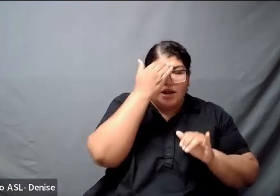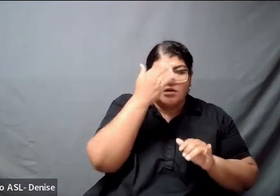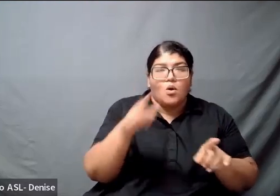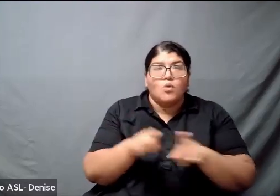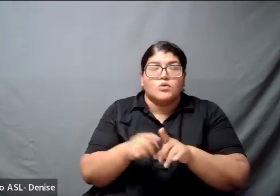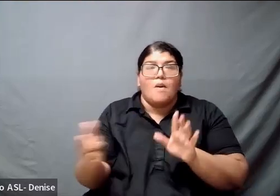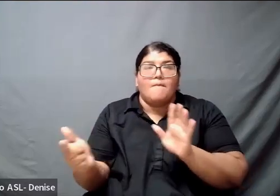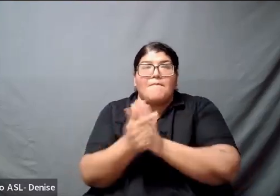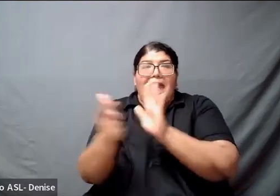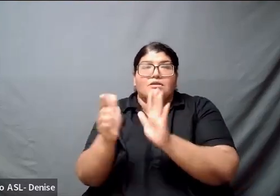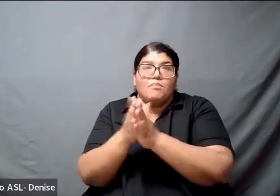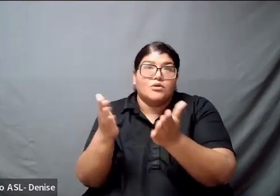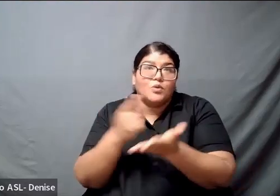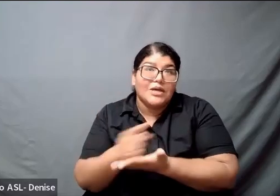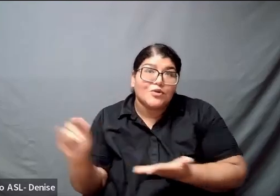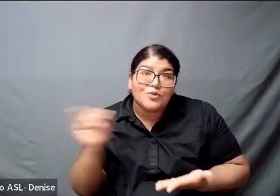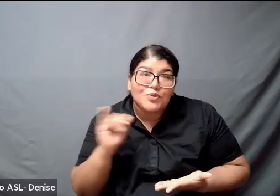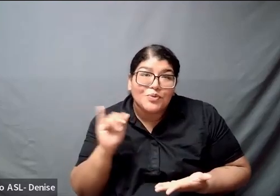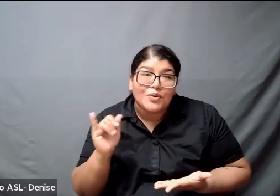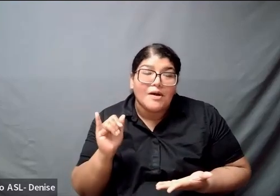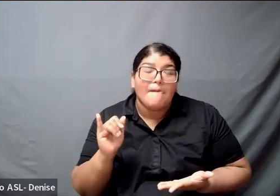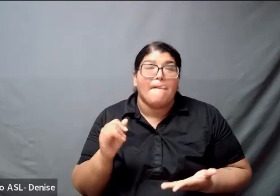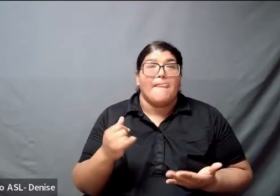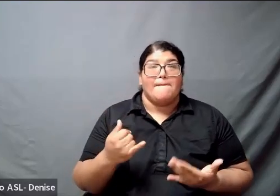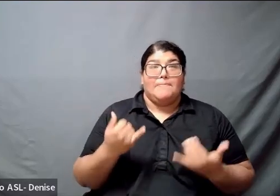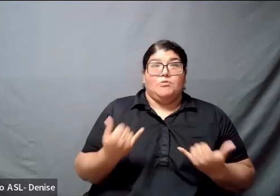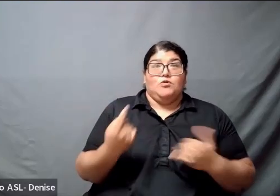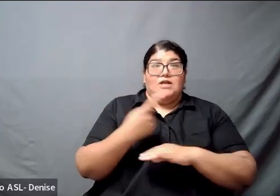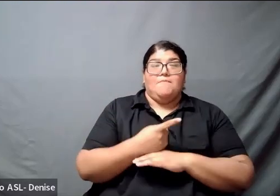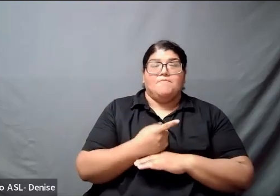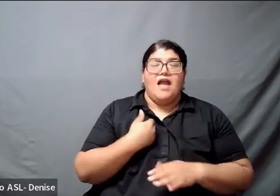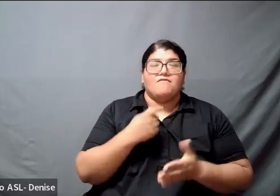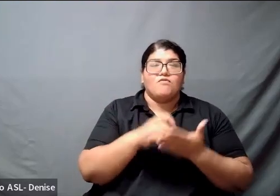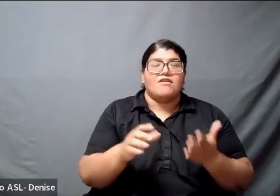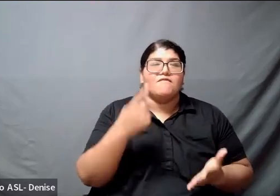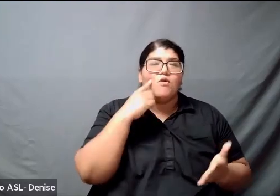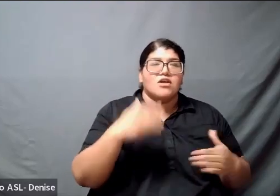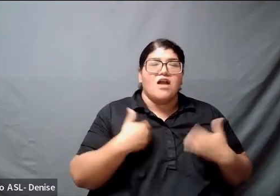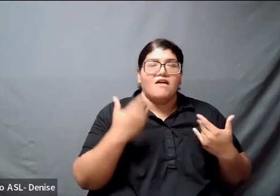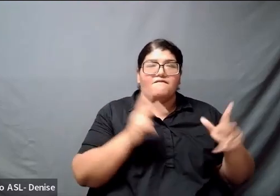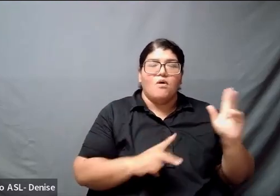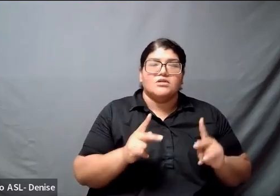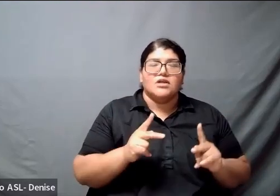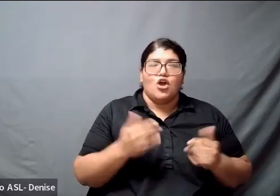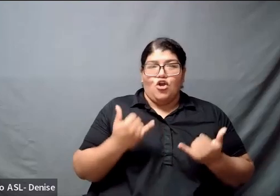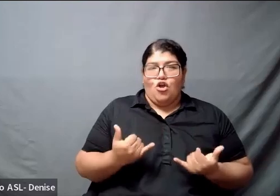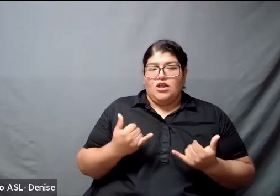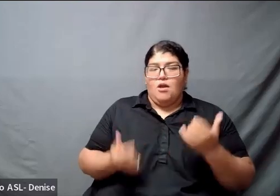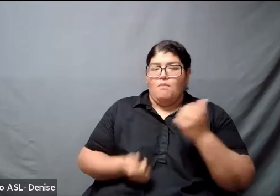And we have with us today one of the Writers for Young folks who is currently one of the most banned writers in the country.